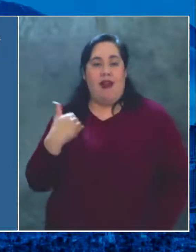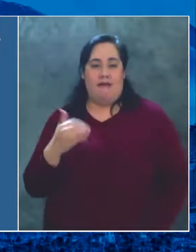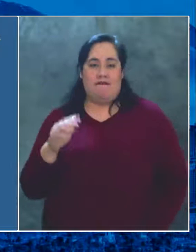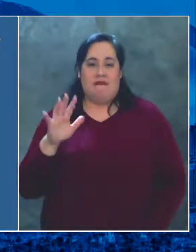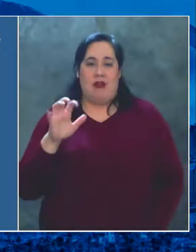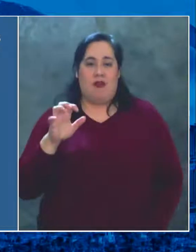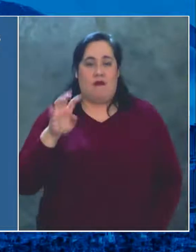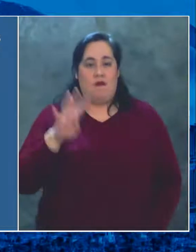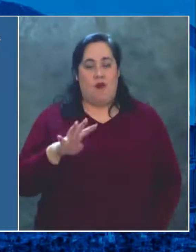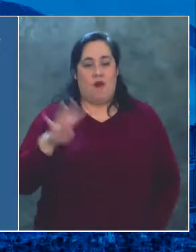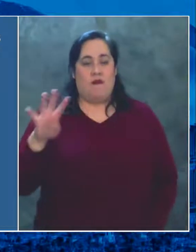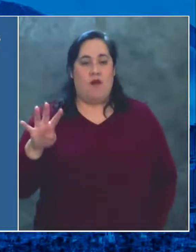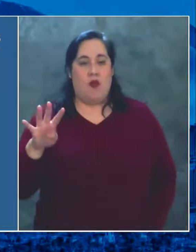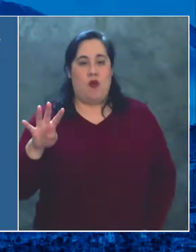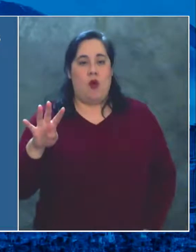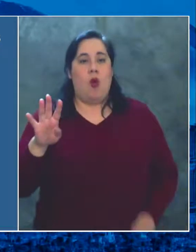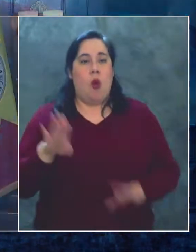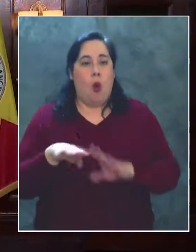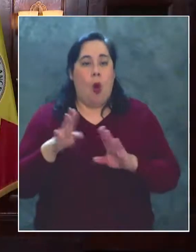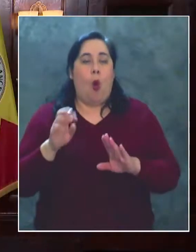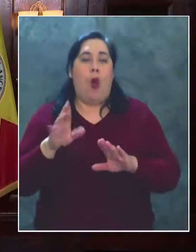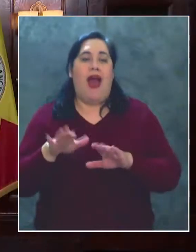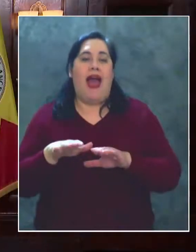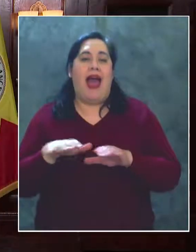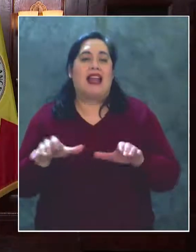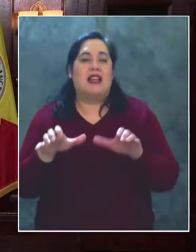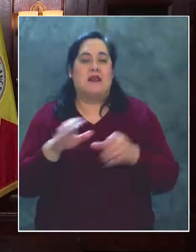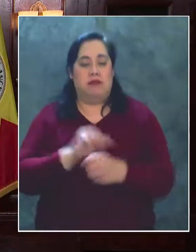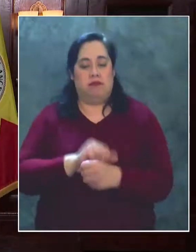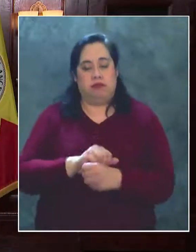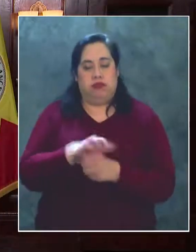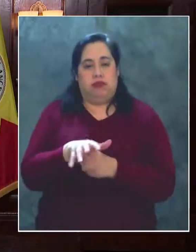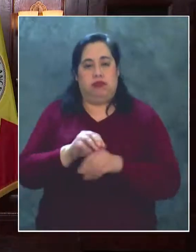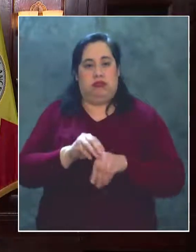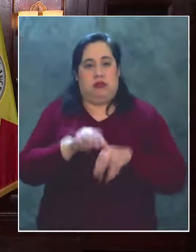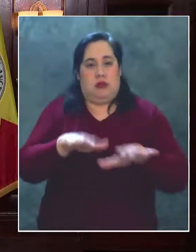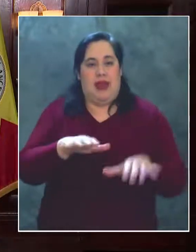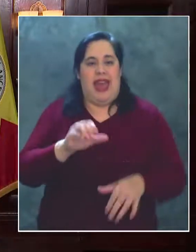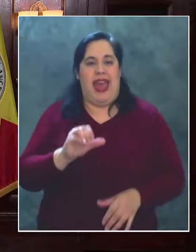544 OPEN OR ACTIVE OUT BREAKS IN NON RESIDENTIAL LOCATIONS IN